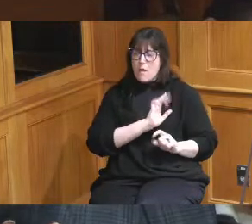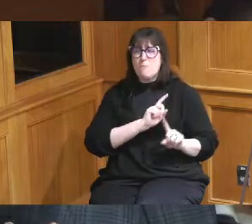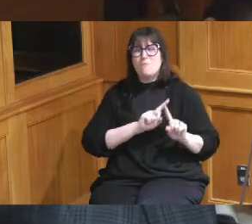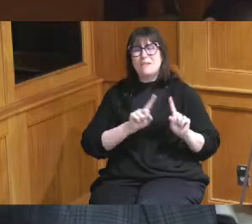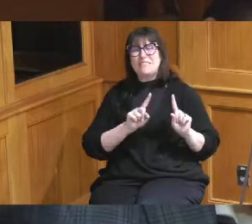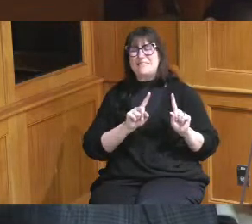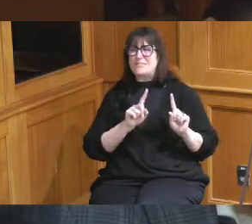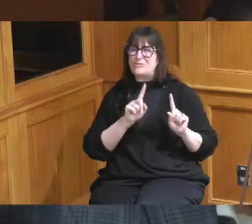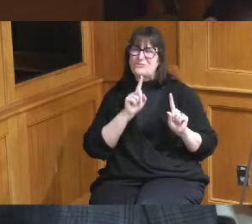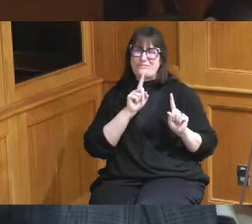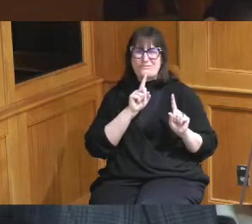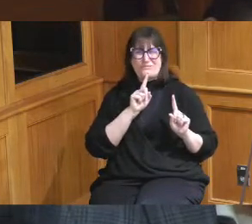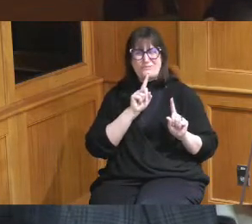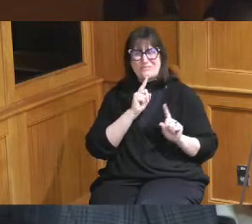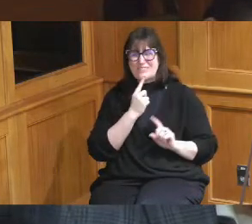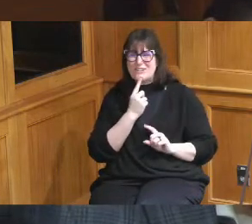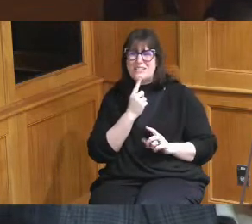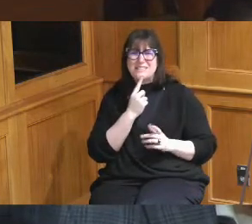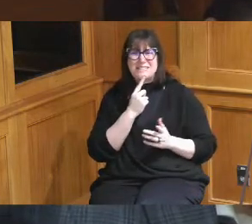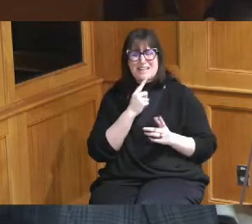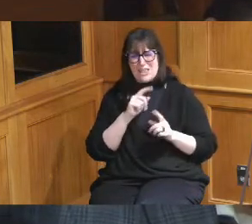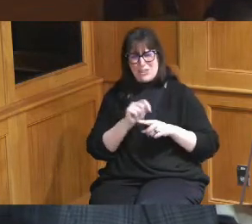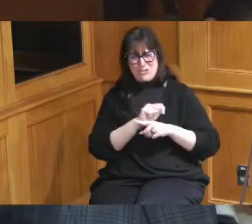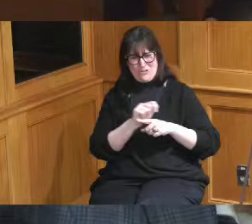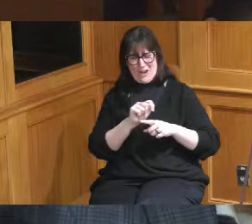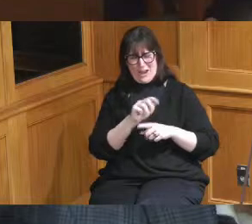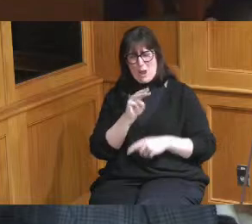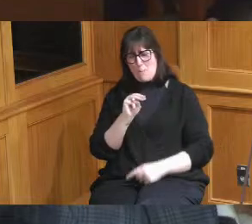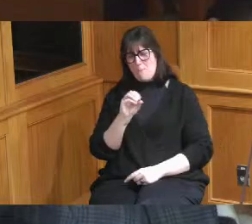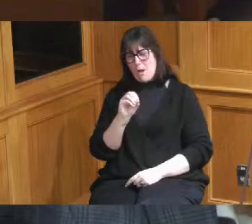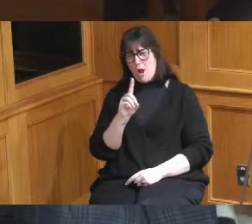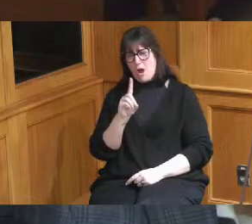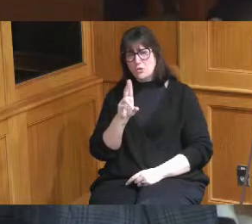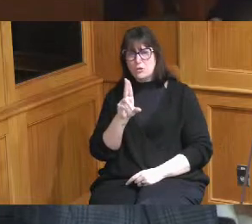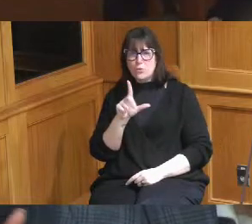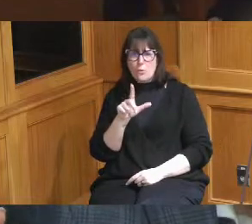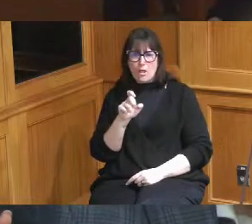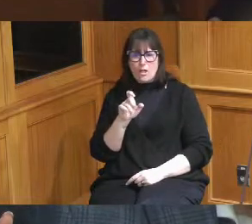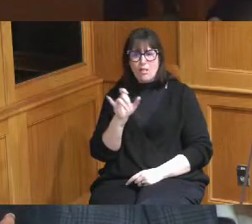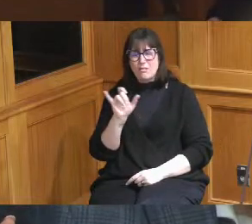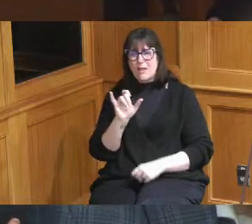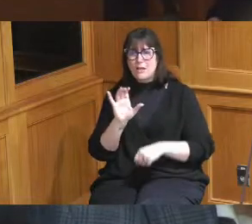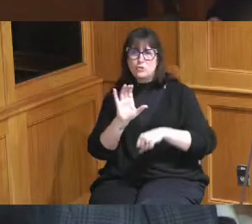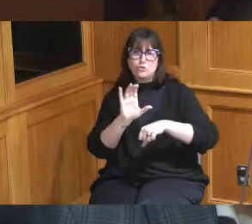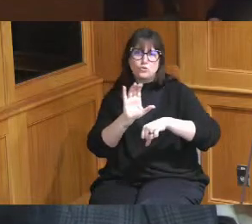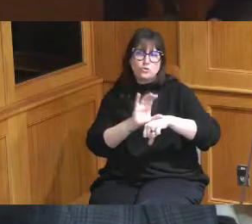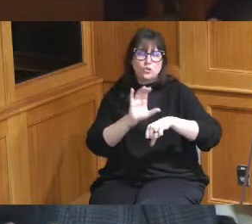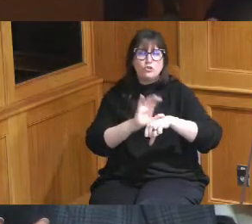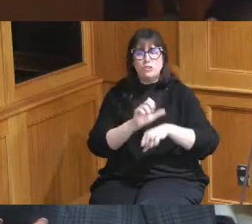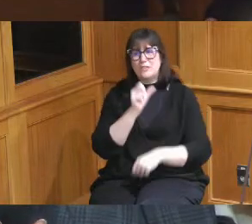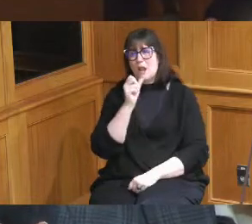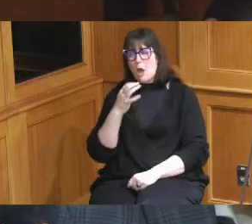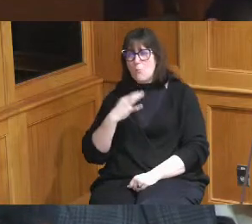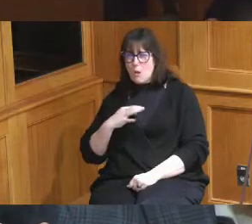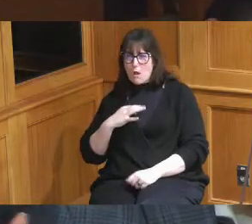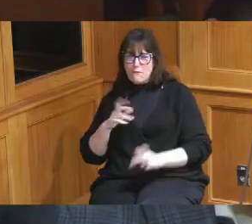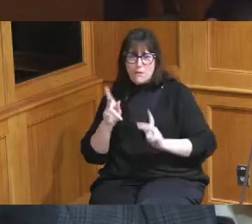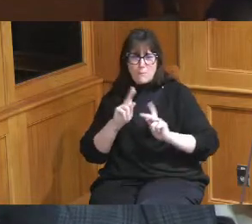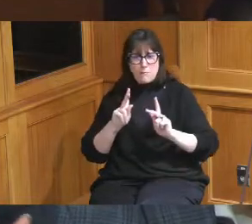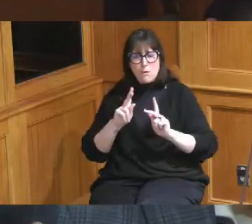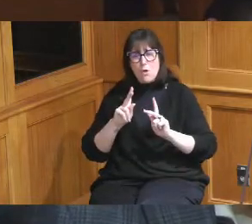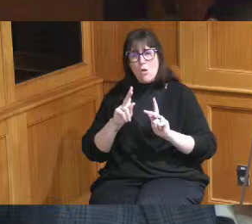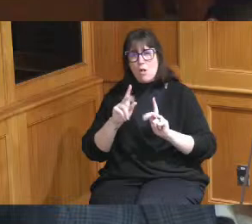getting these trainings out a module that churches and nonprofits and sororities and fraternities